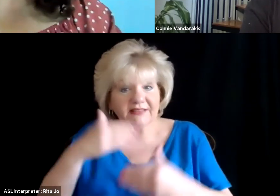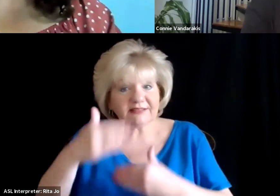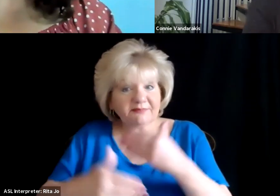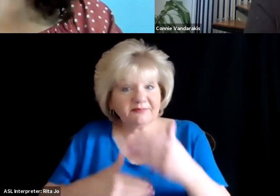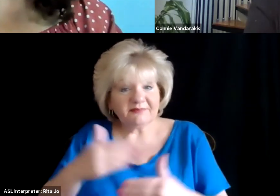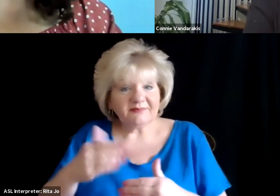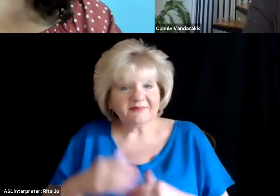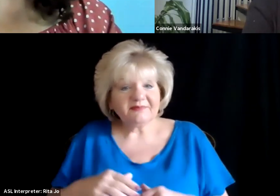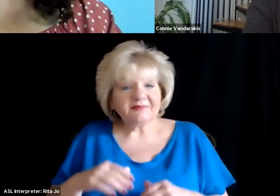Connie Vandarakis: That's awesome. And I think it's